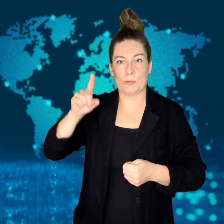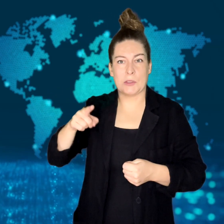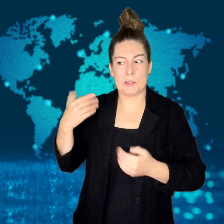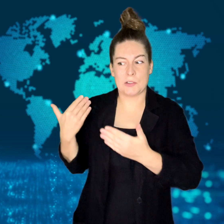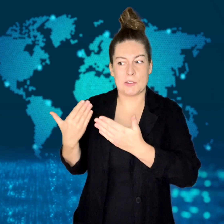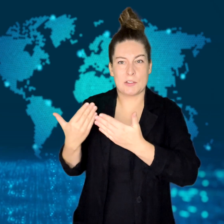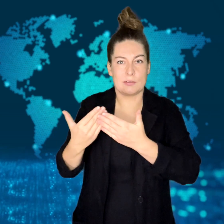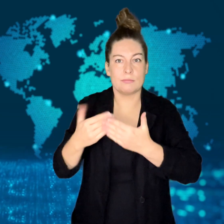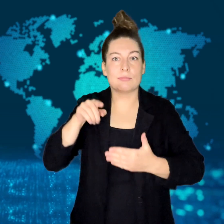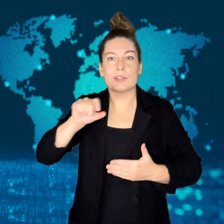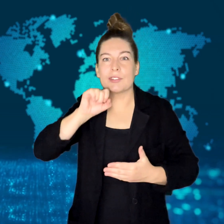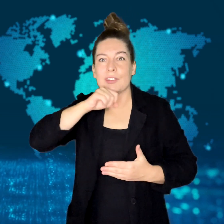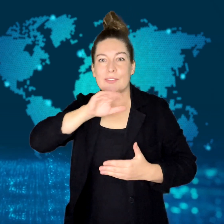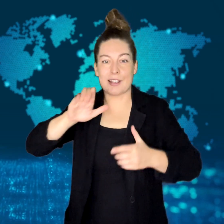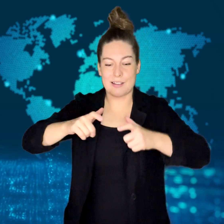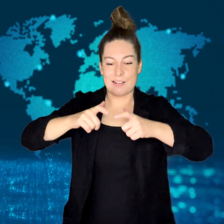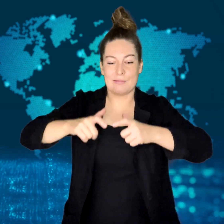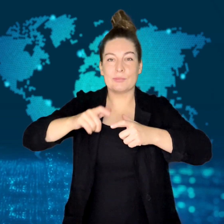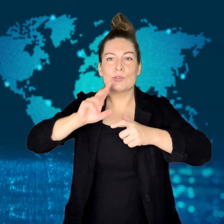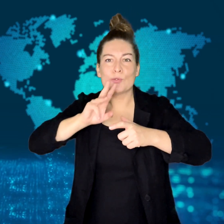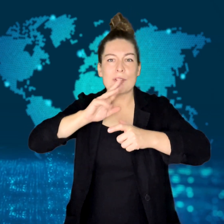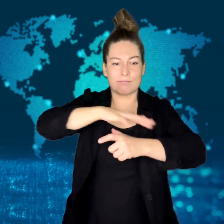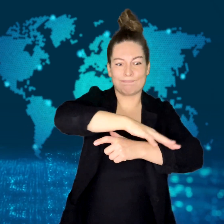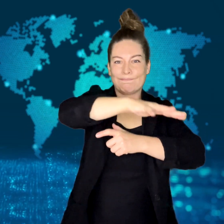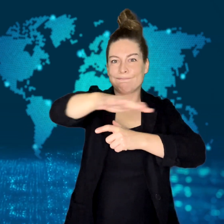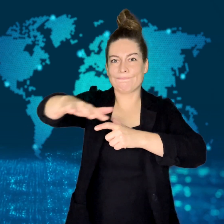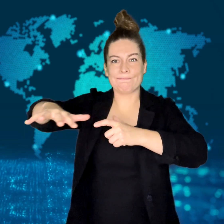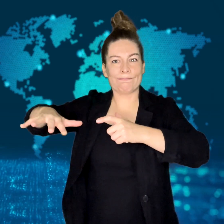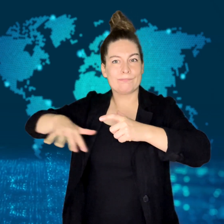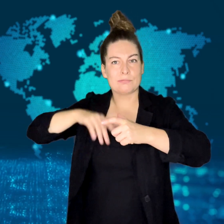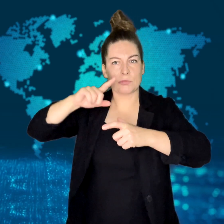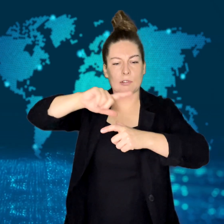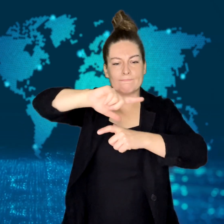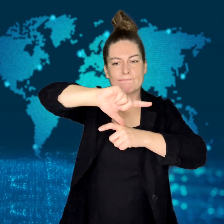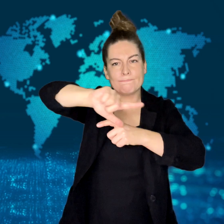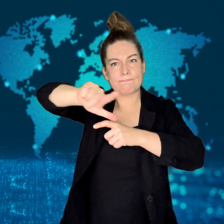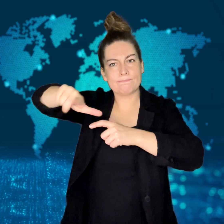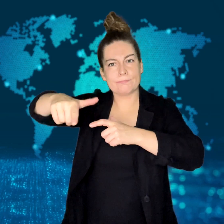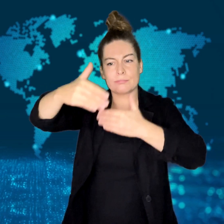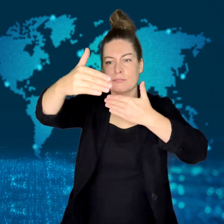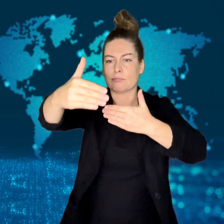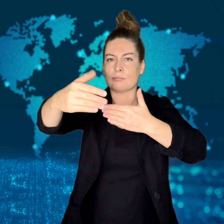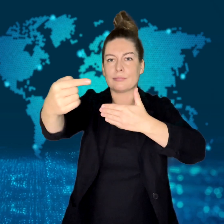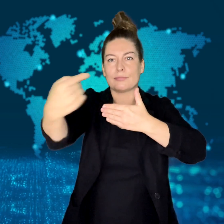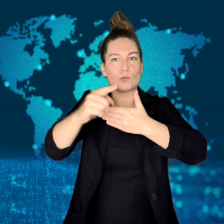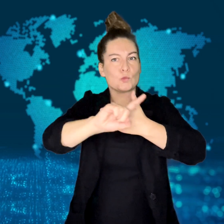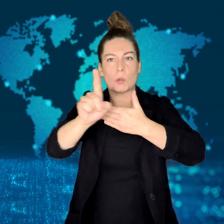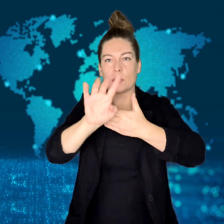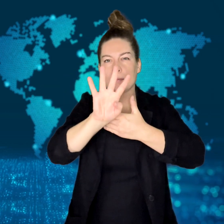four attempts by Chinese forces to come near the island's